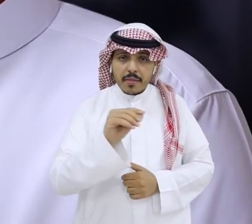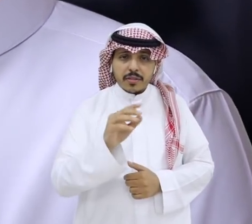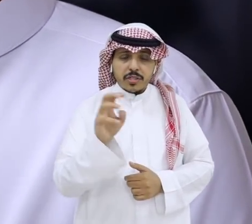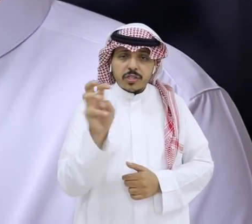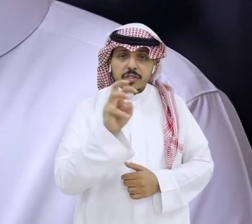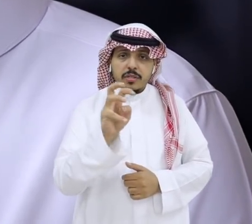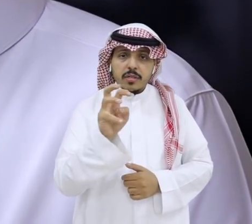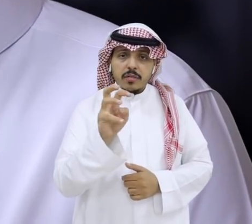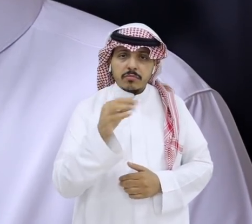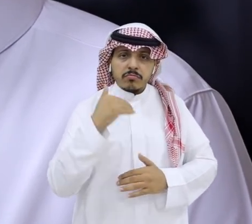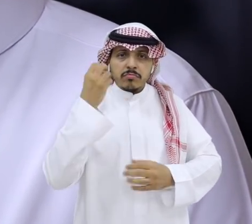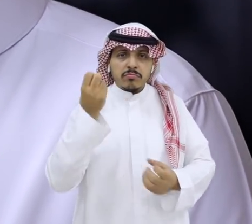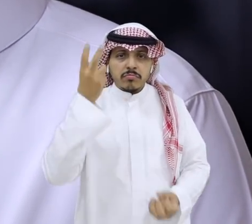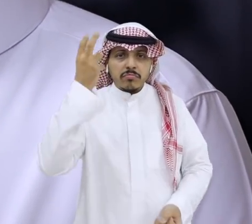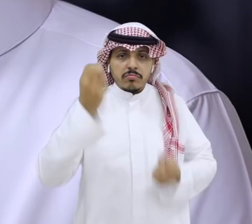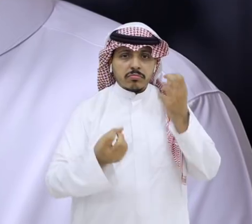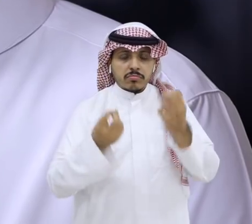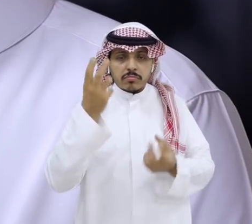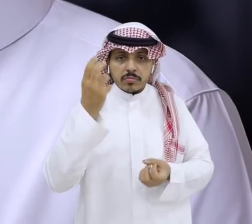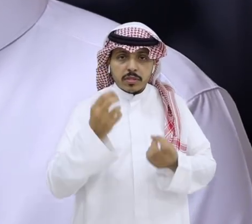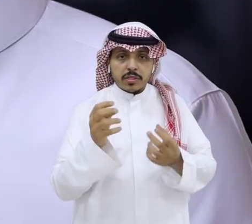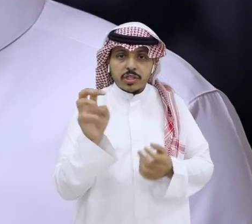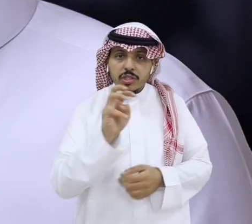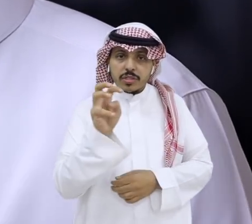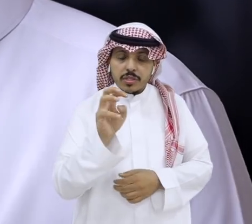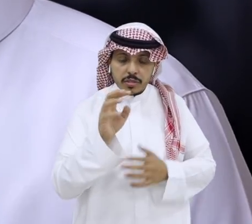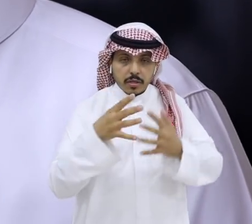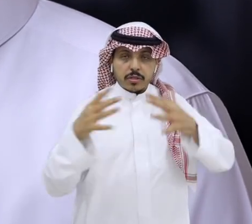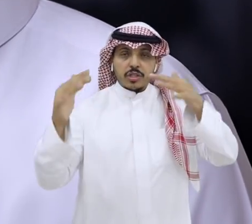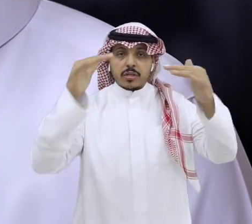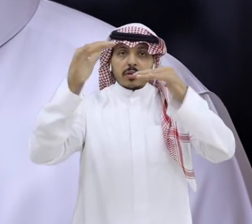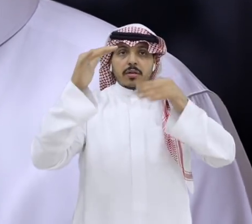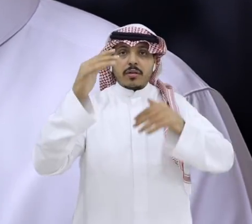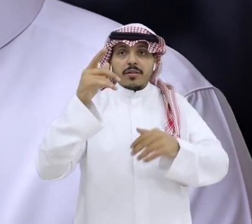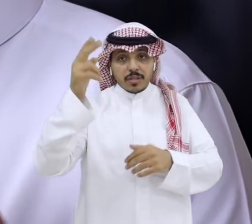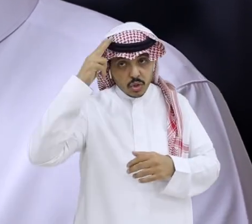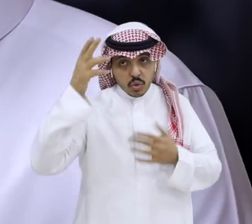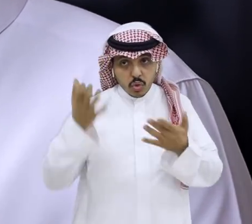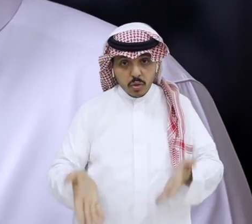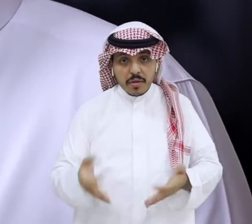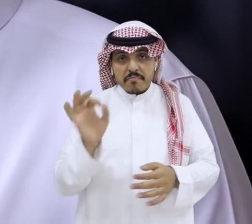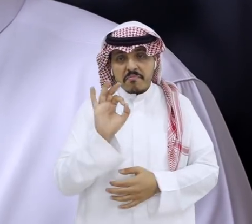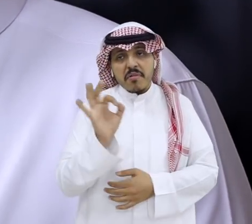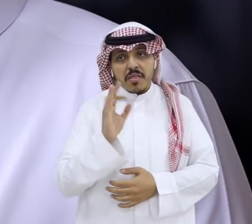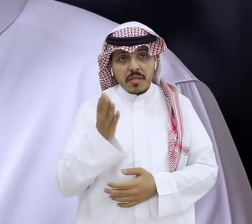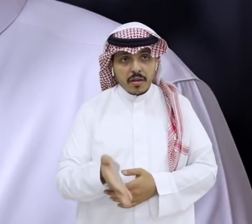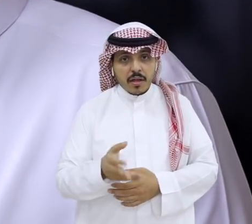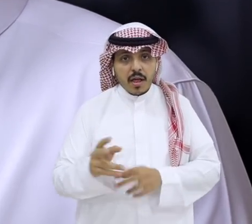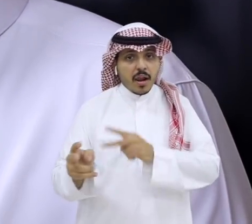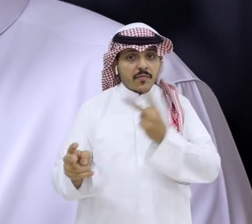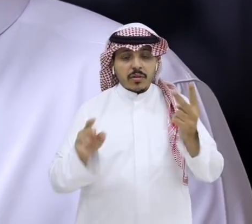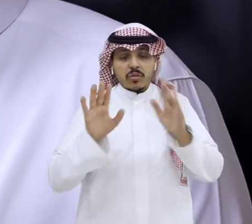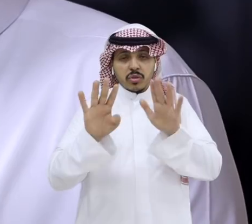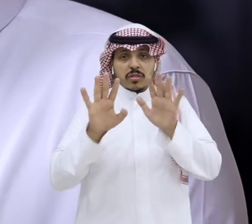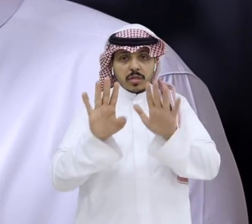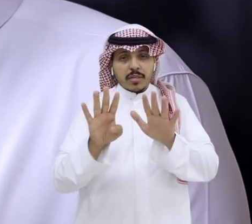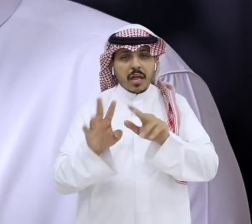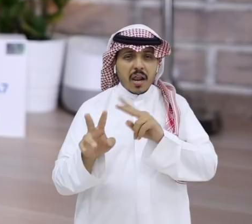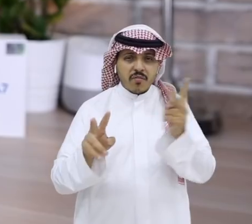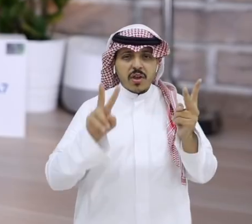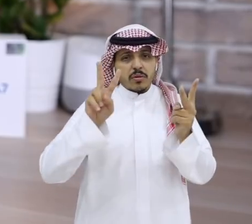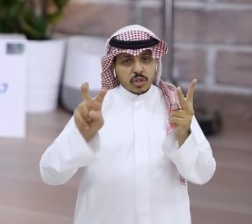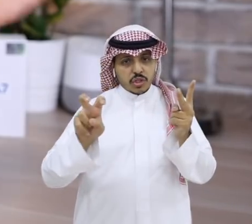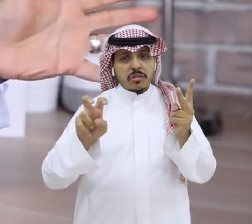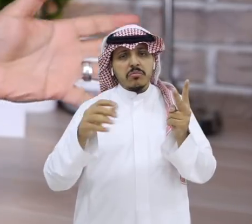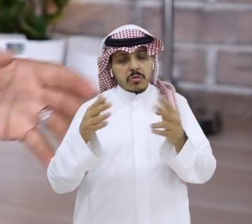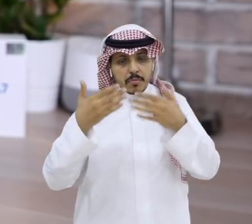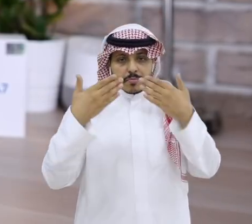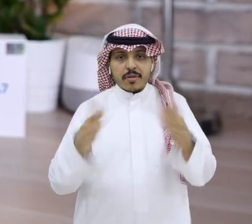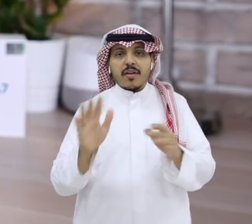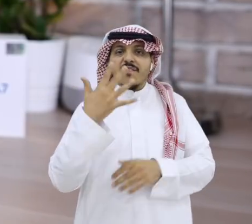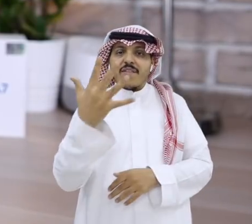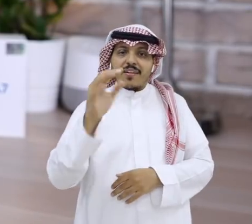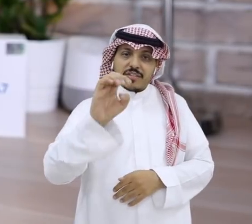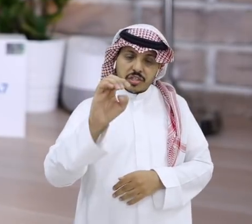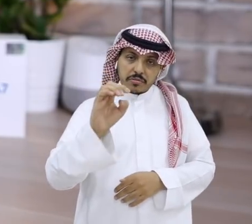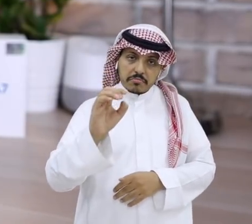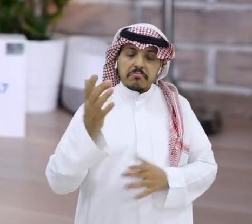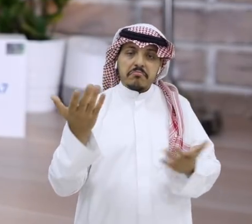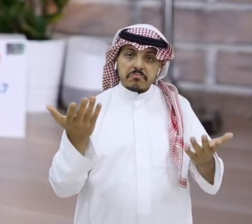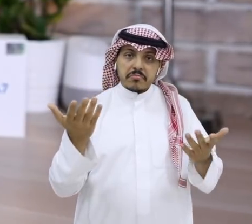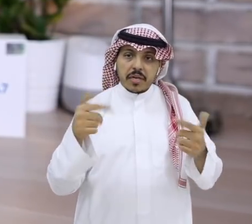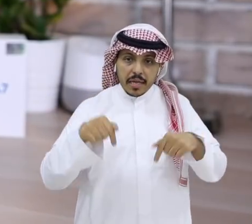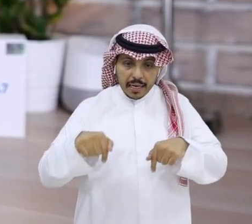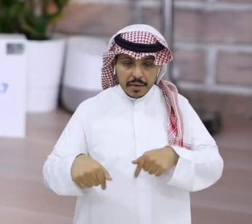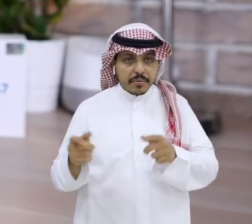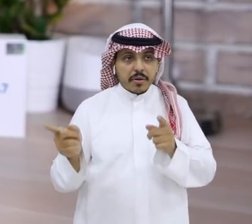Other companies are trying to make 5G devices, but 5G networks in KSA for example, will be available in 2019 2020.